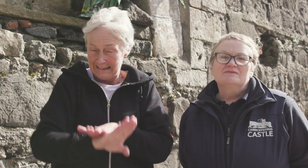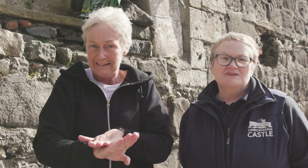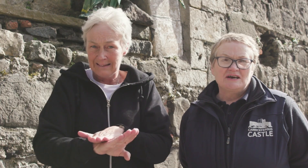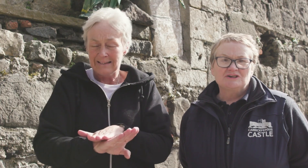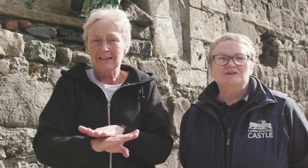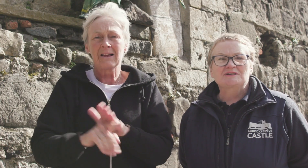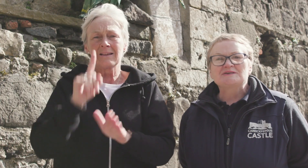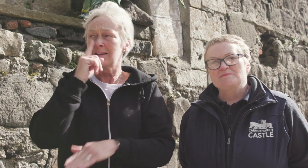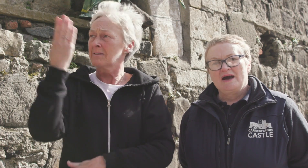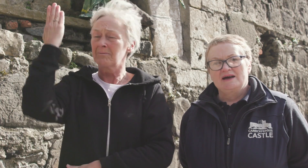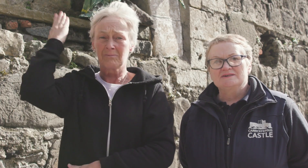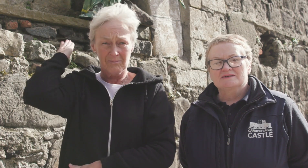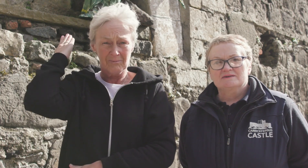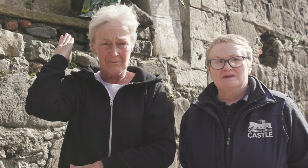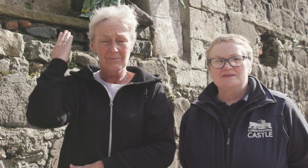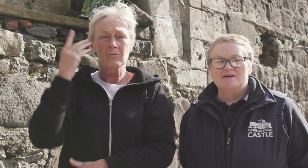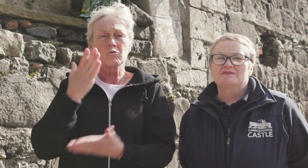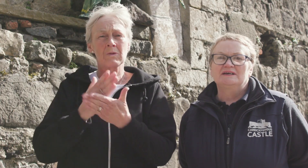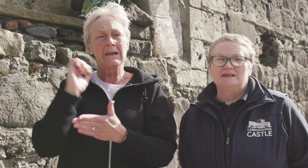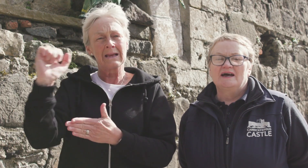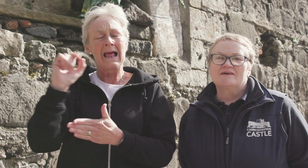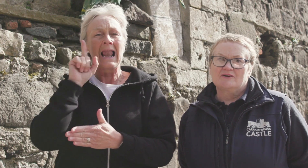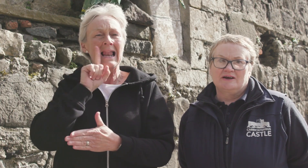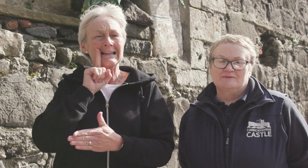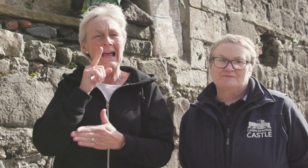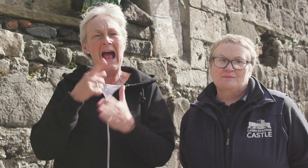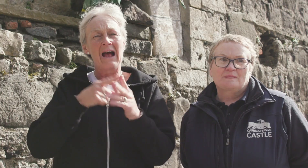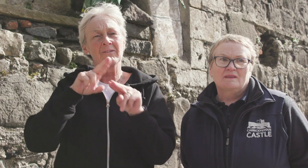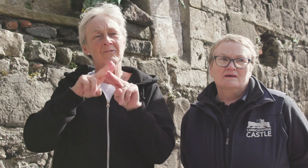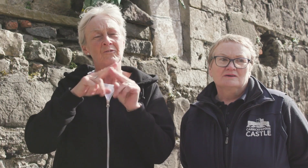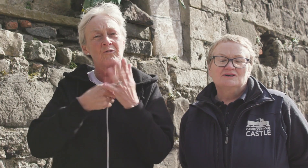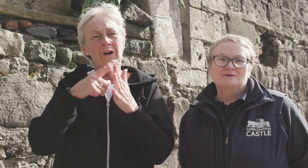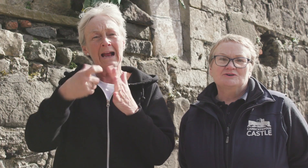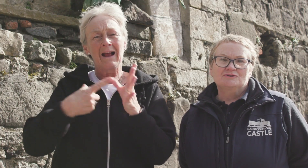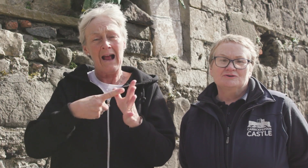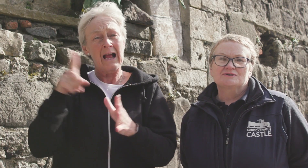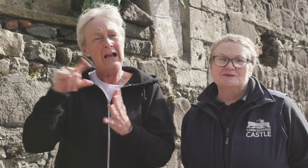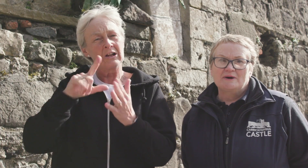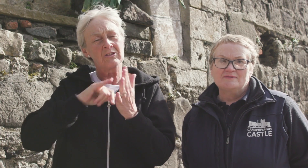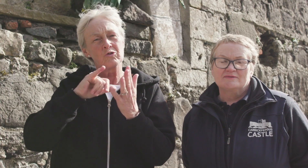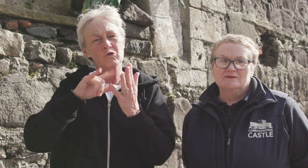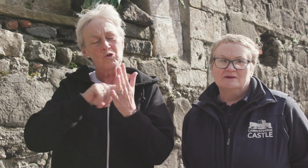The statue you can see behind is that of the Lady Affrica. She was John de Courcy's wife